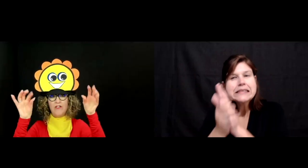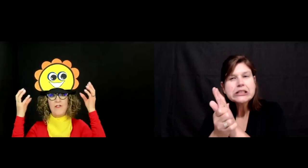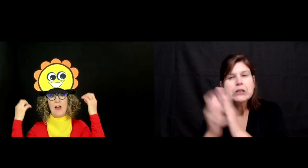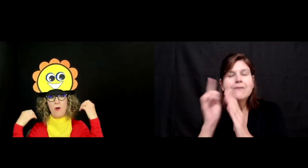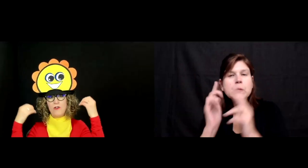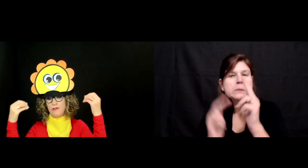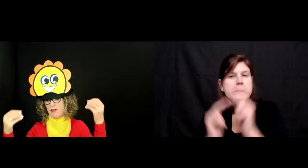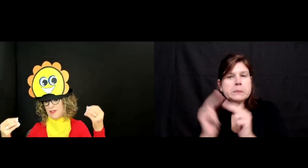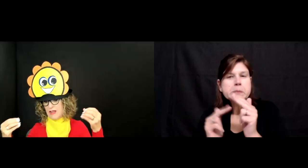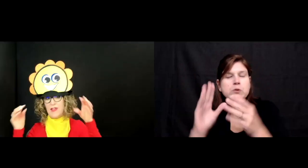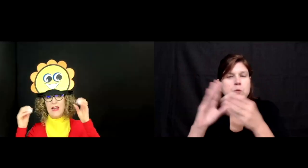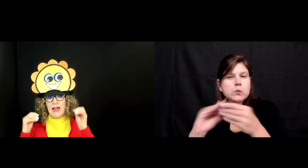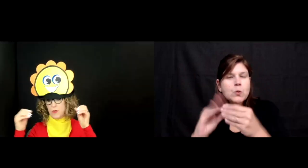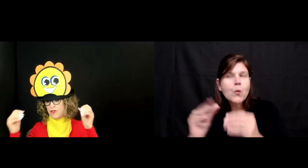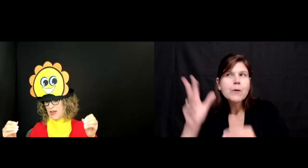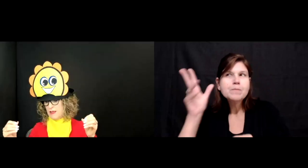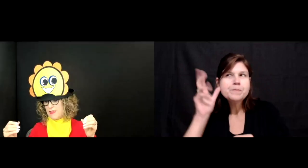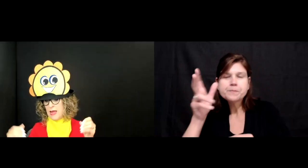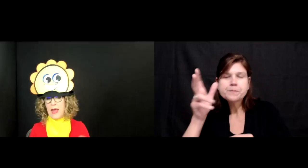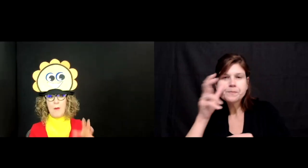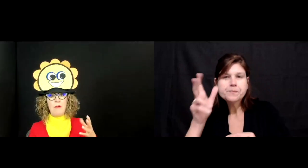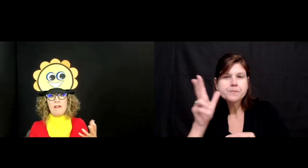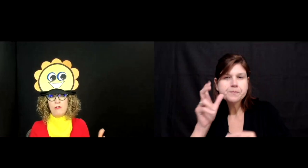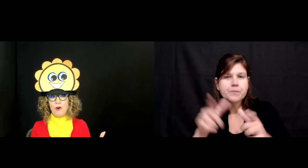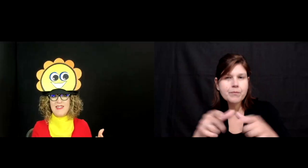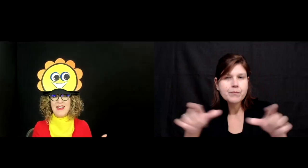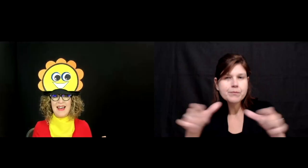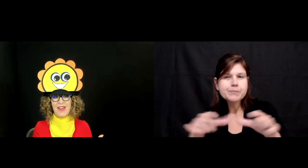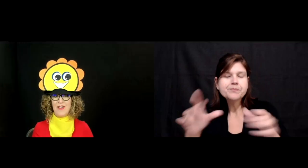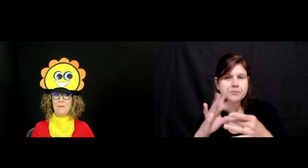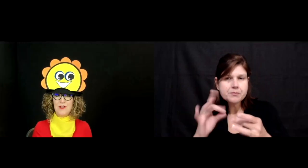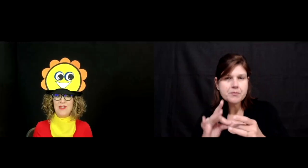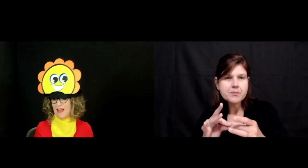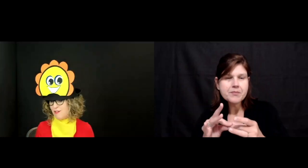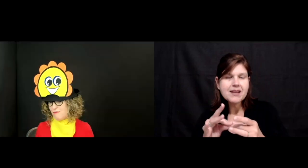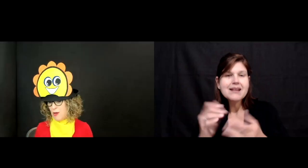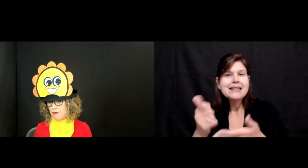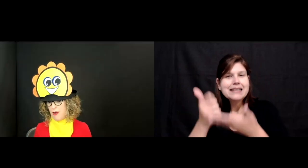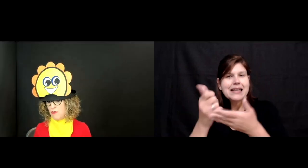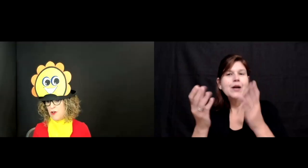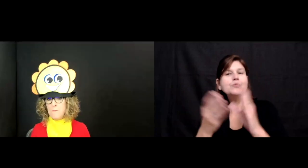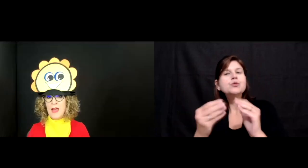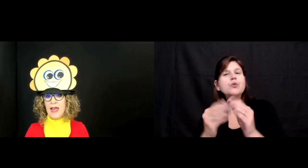their auditory skills, their language skills. It brings story to life in a multisensory approach.